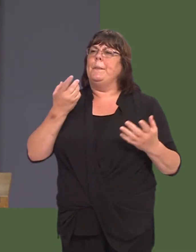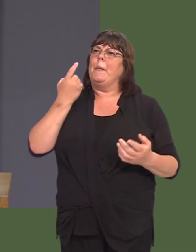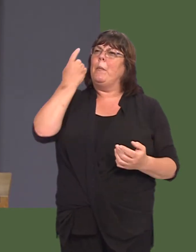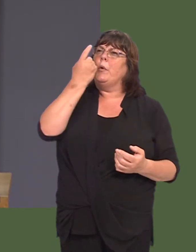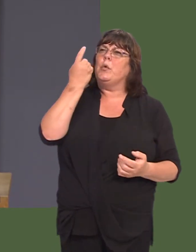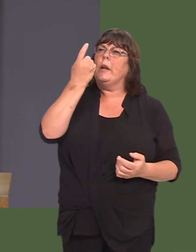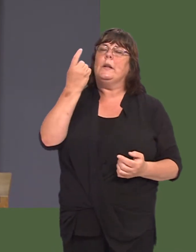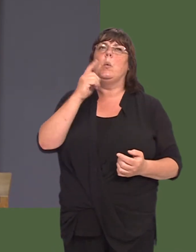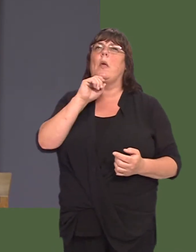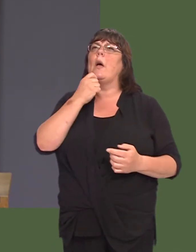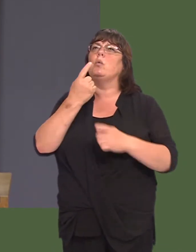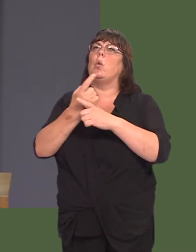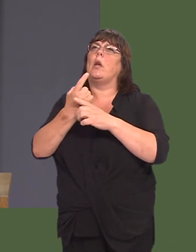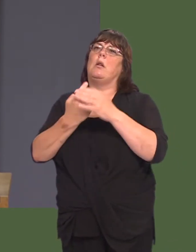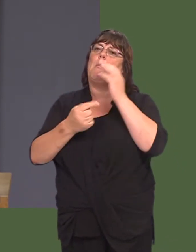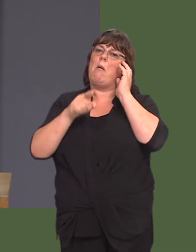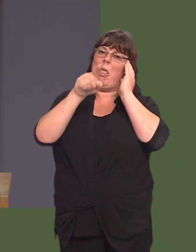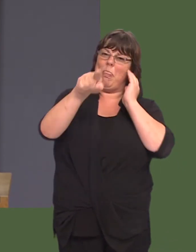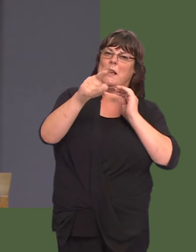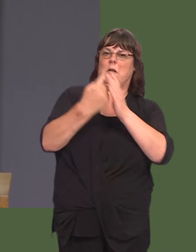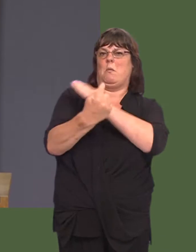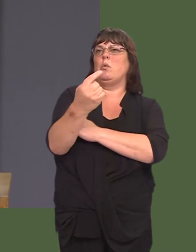So Iím wondering what, without, perhaps, commenting on this individual case, the First